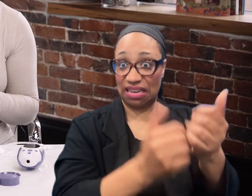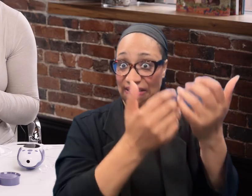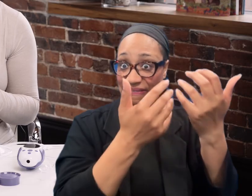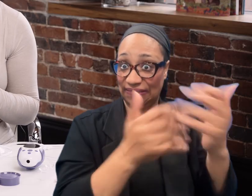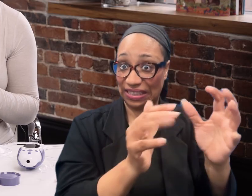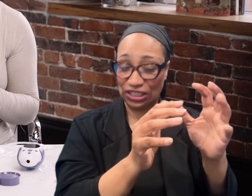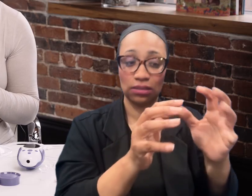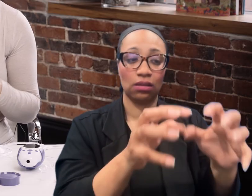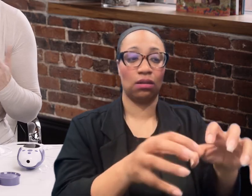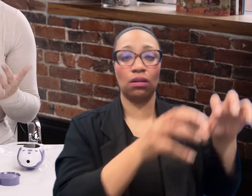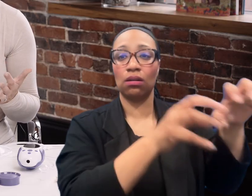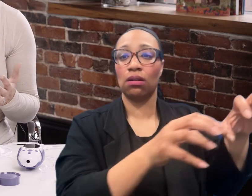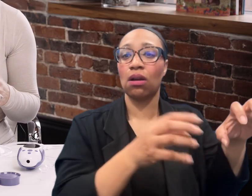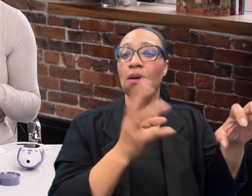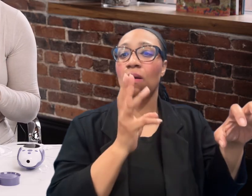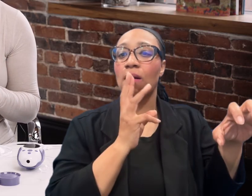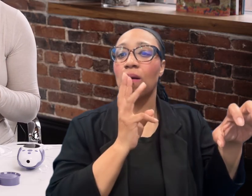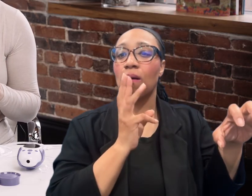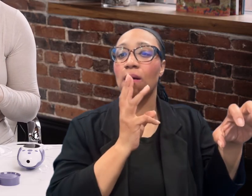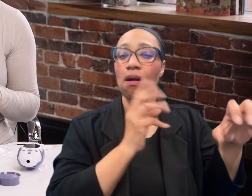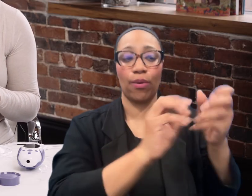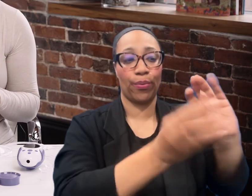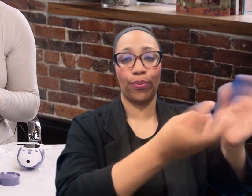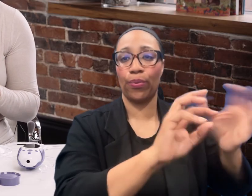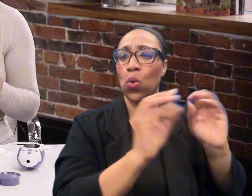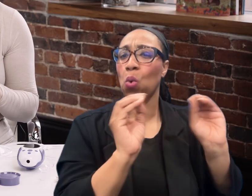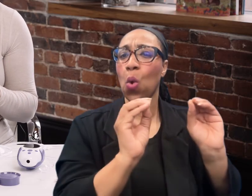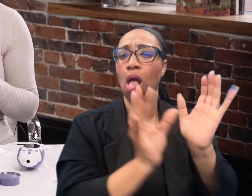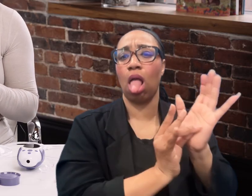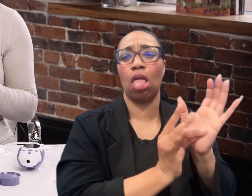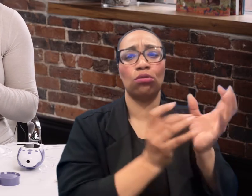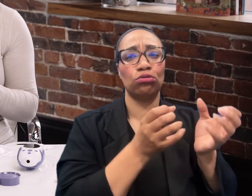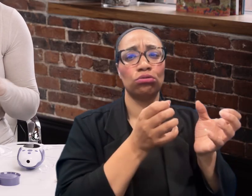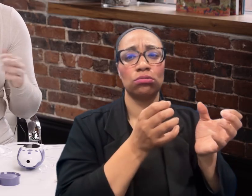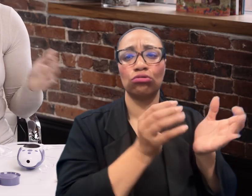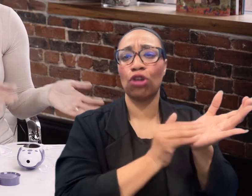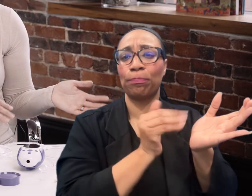five minutes. And that warm soapy water is meant to be in a clean, separate bowl from the rest of